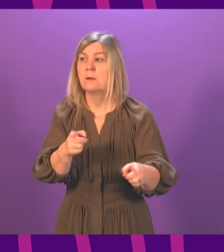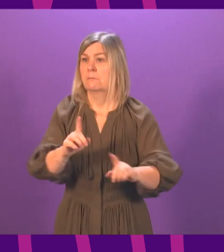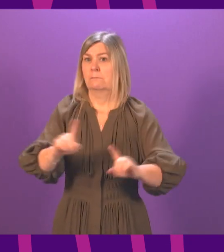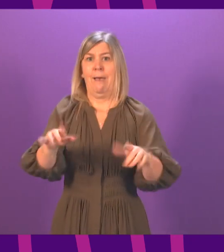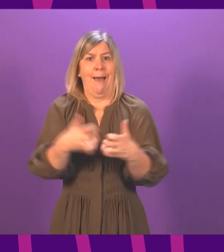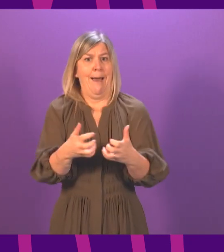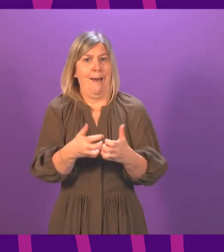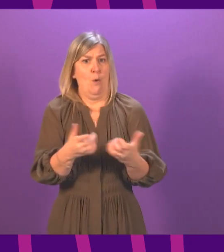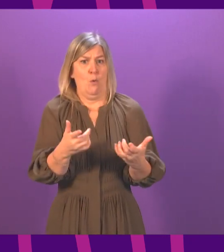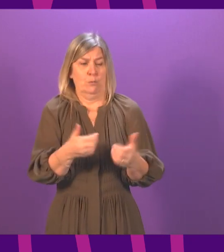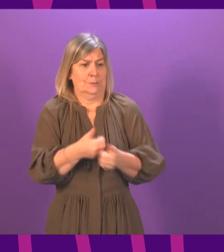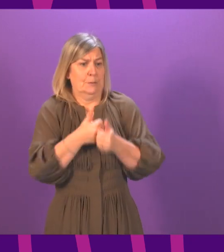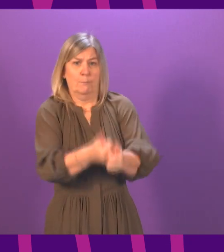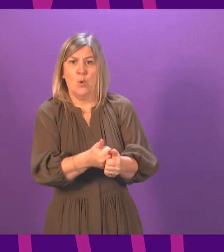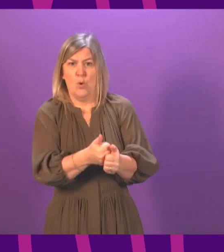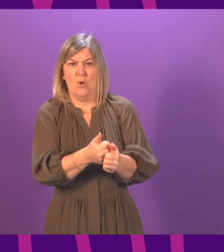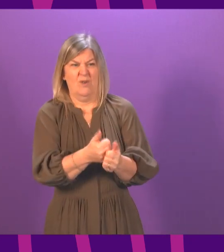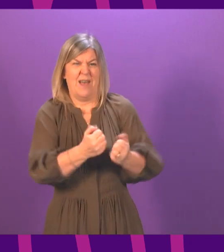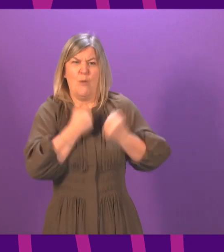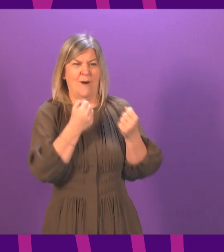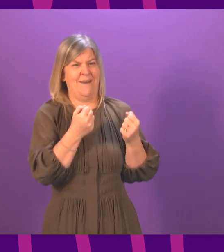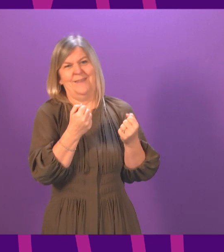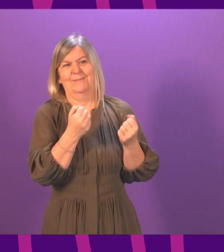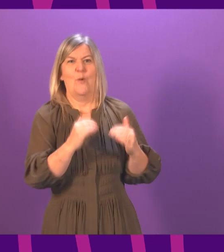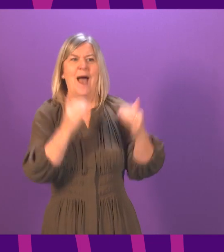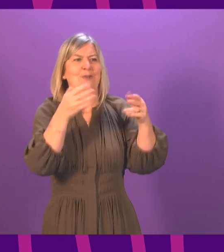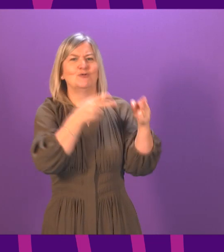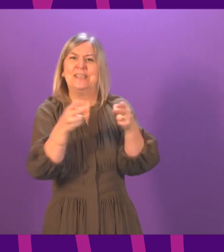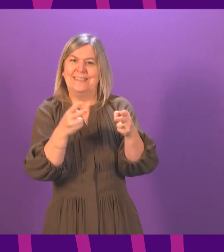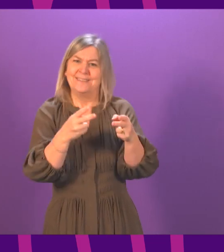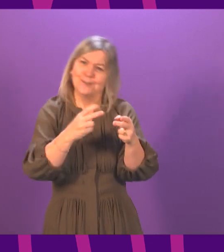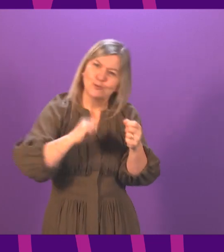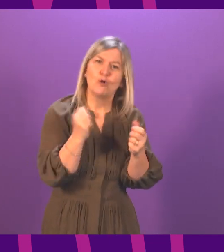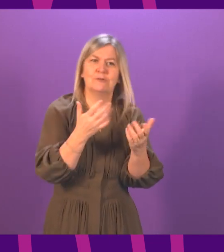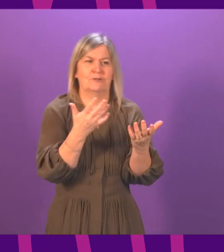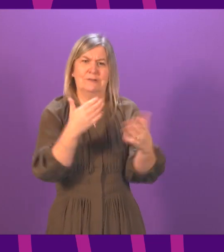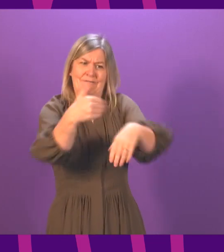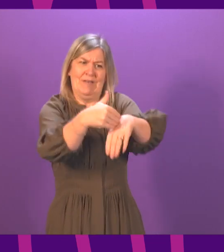our high streets and businesses that have been impacted negatively by the pandemic